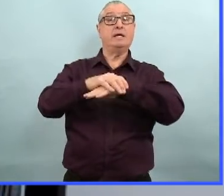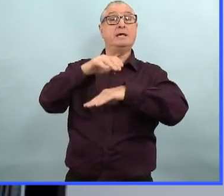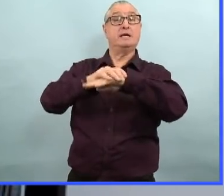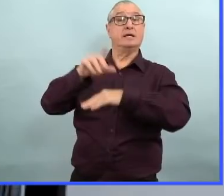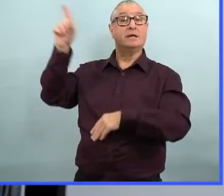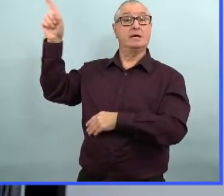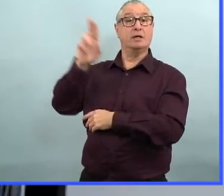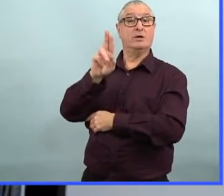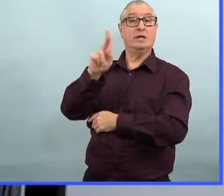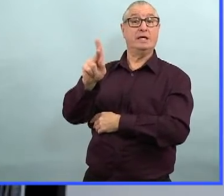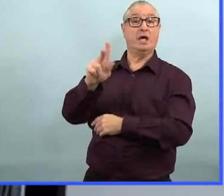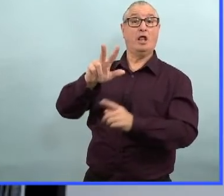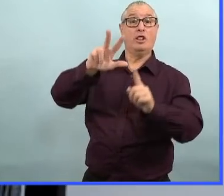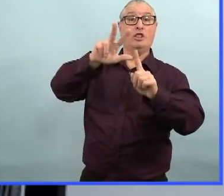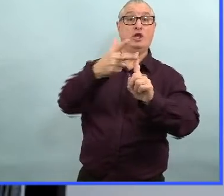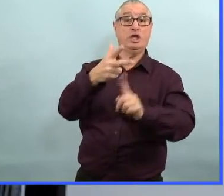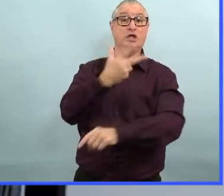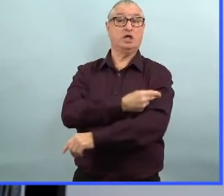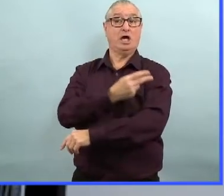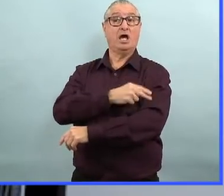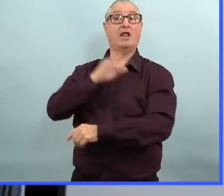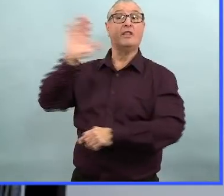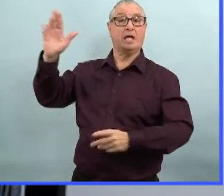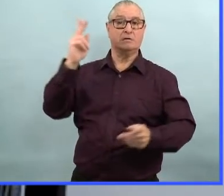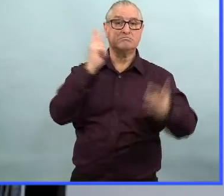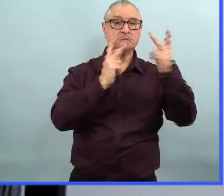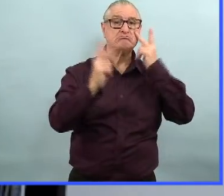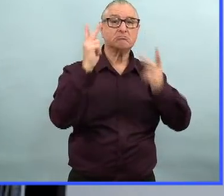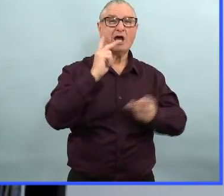level of protection as the vaccine does particularly once you have your booster